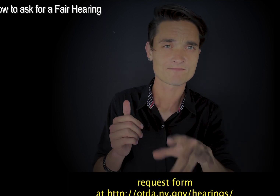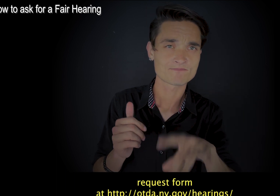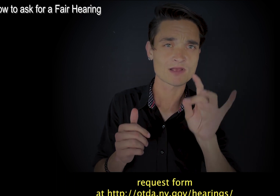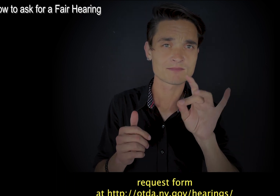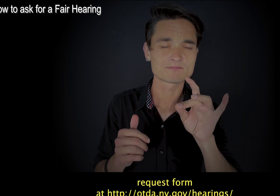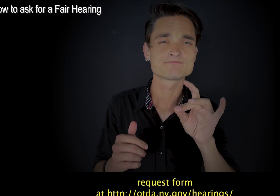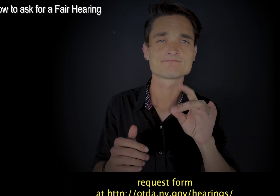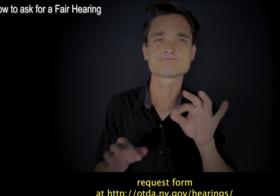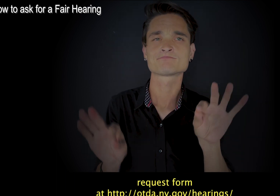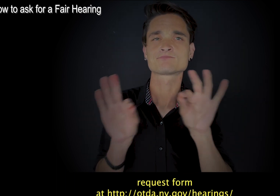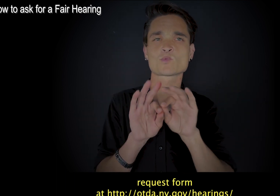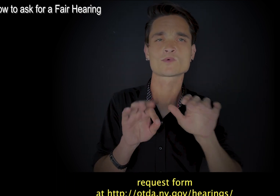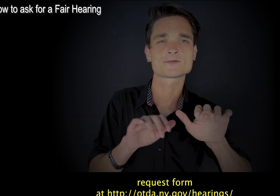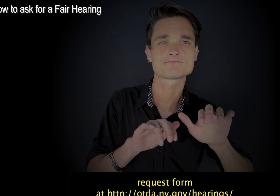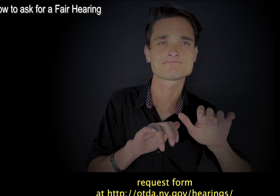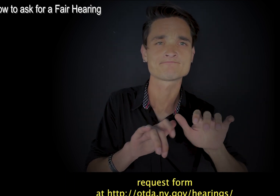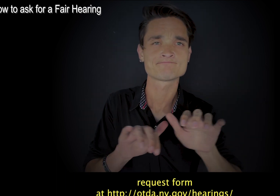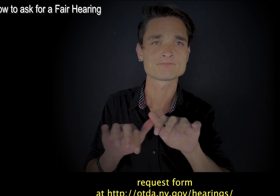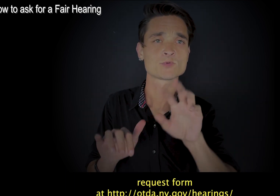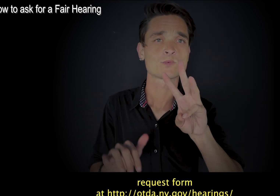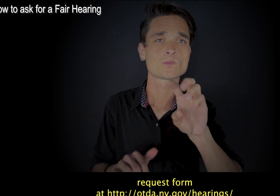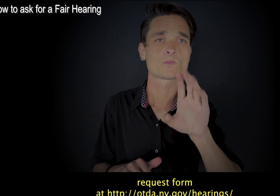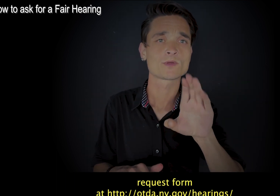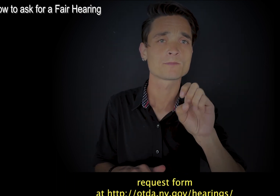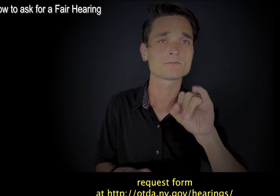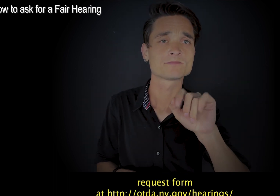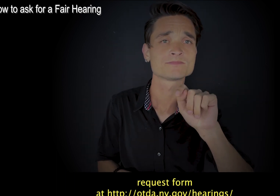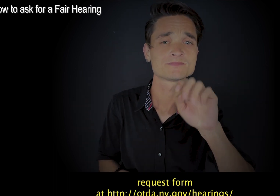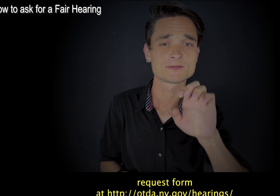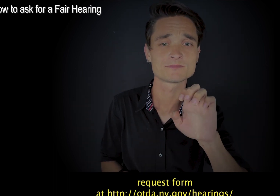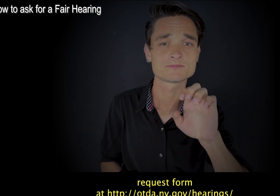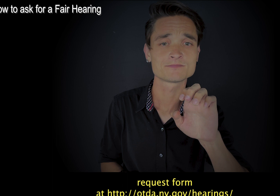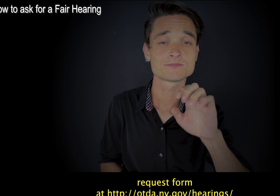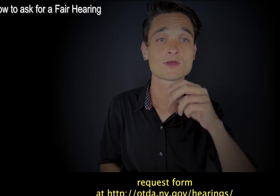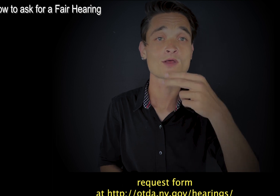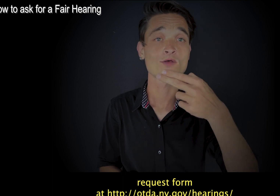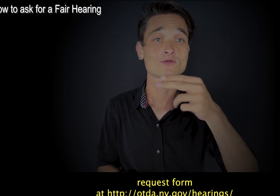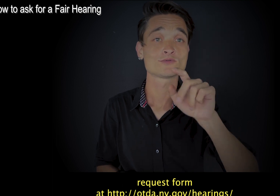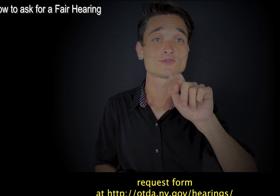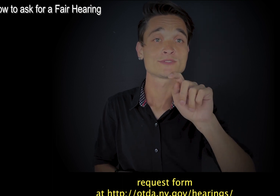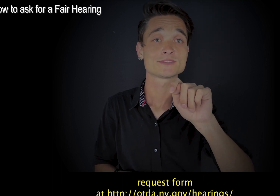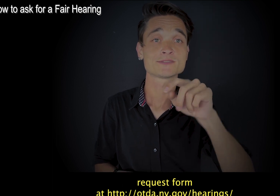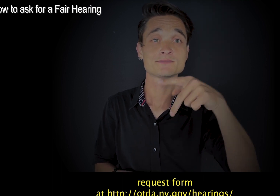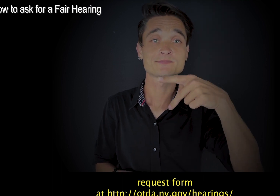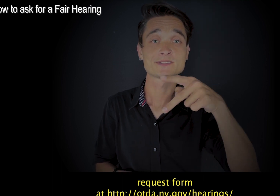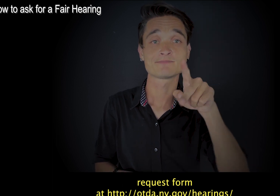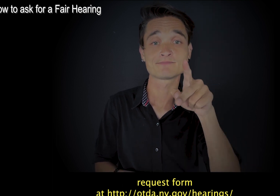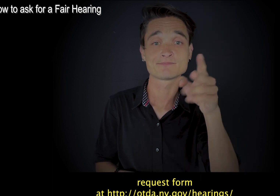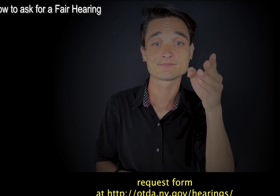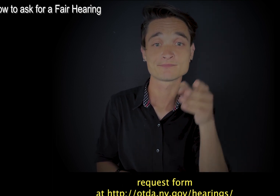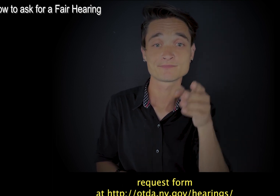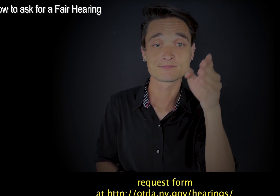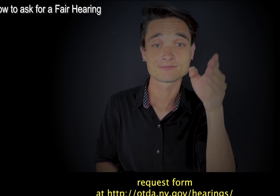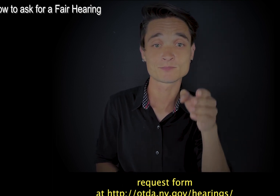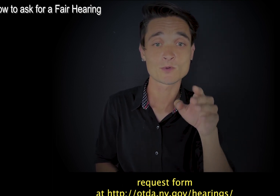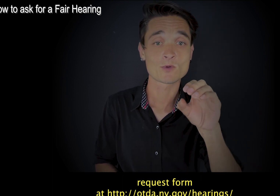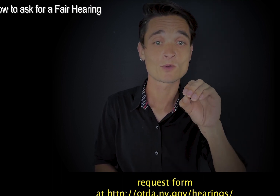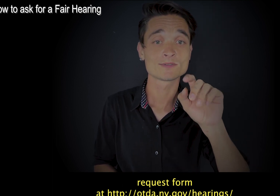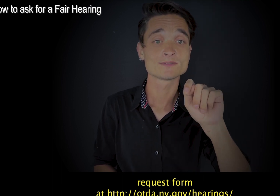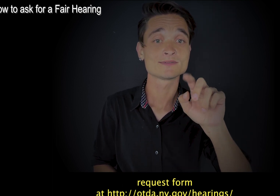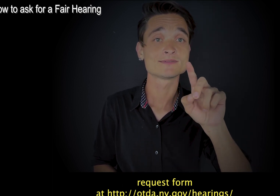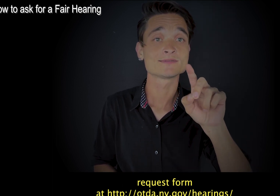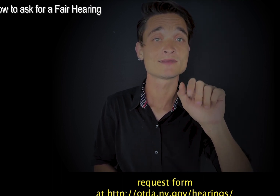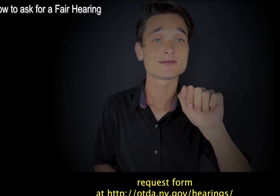request form at http://otda.ny.gov/hearings/